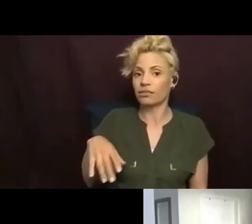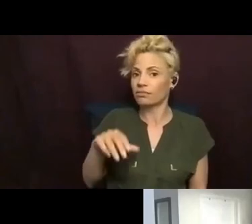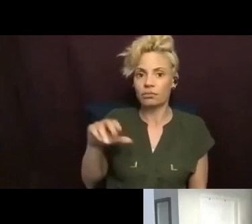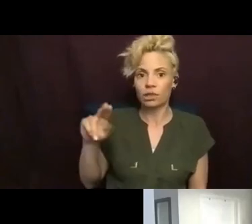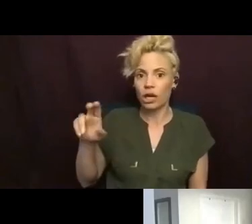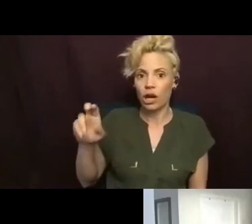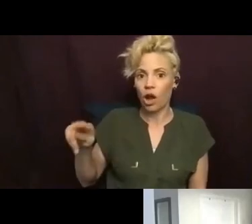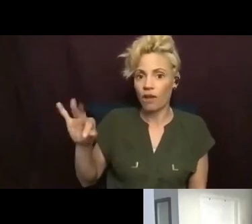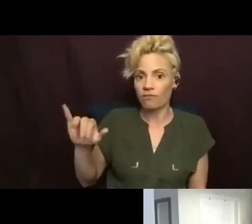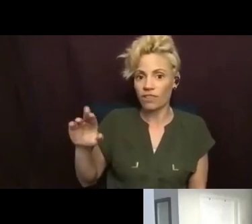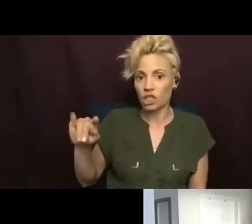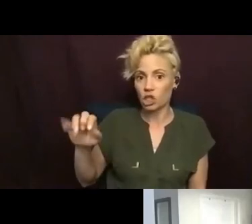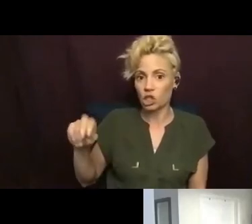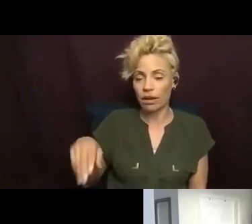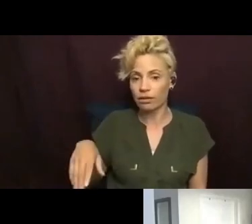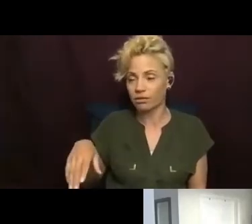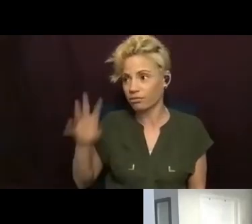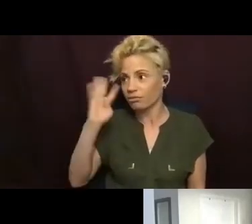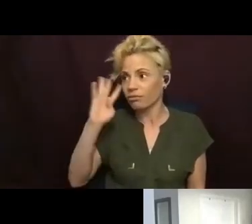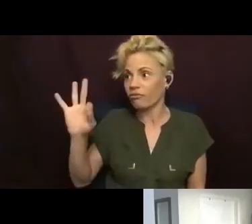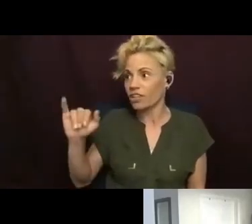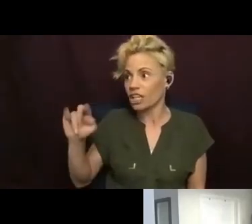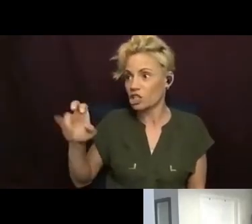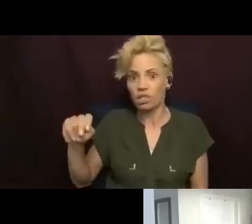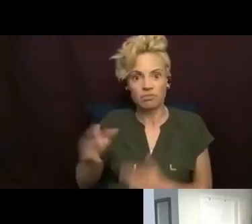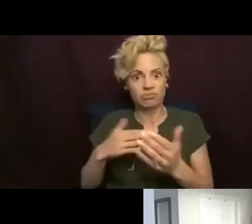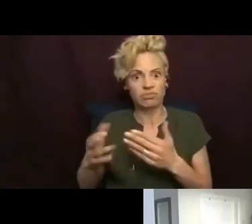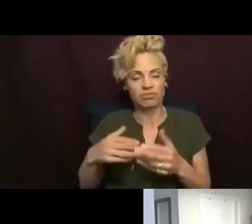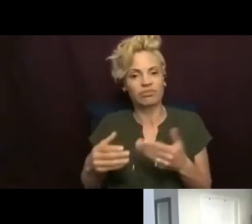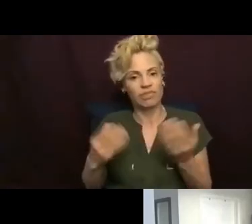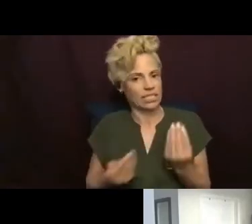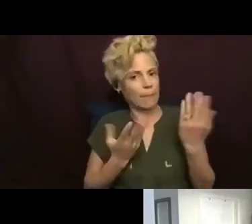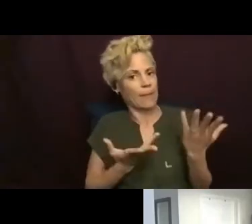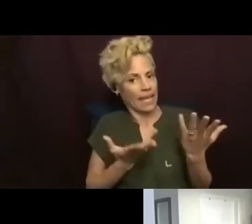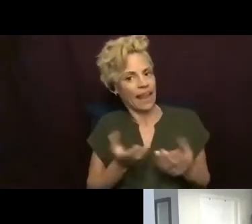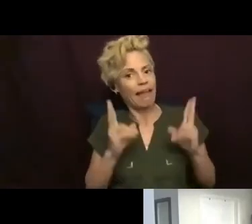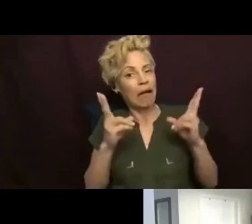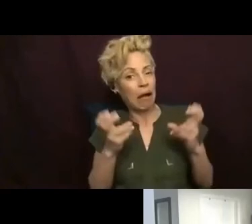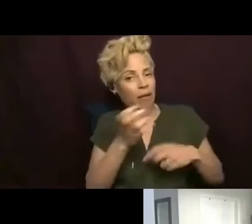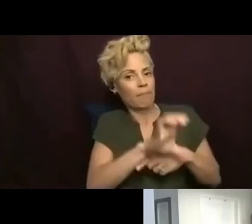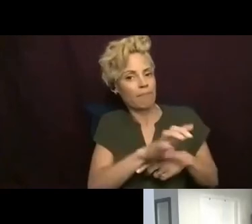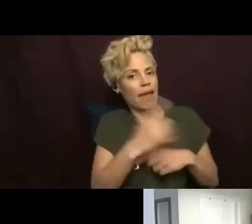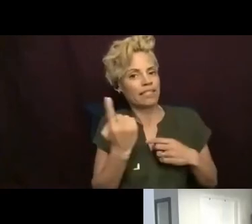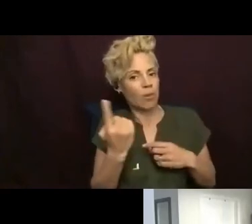make somebody say no. And I do think literary magazines,